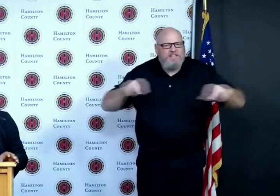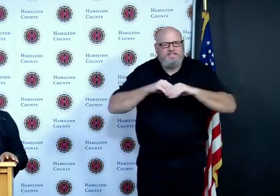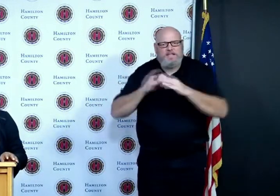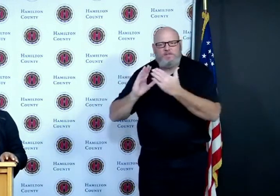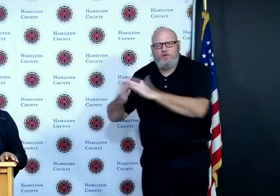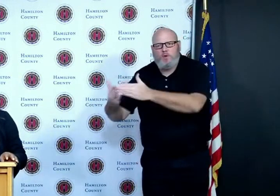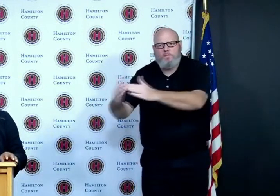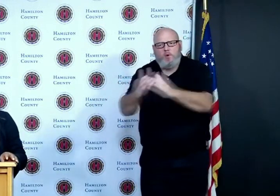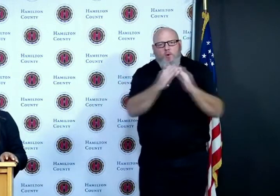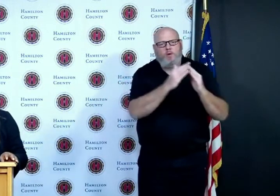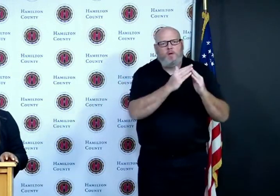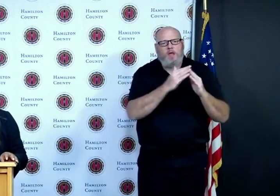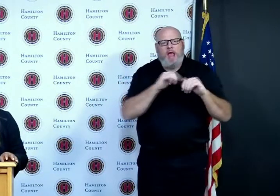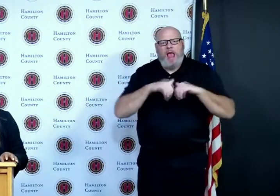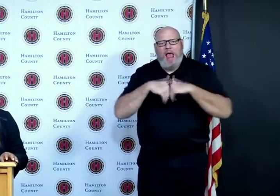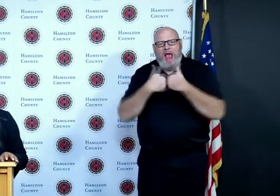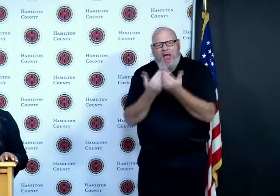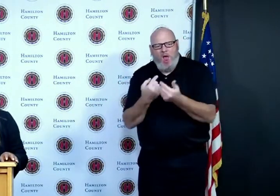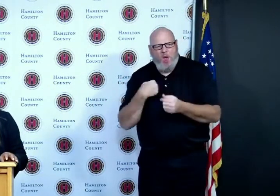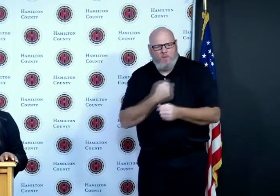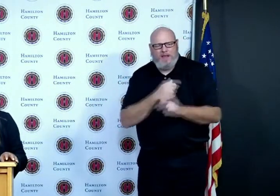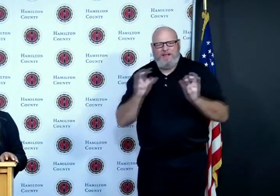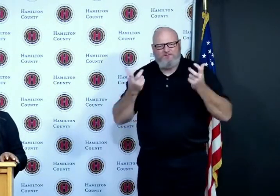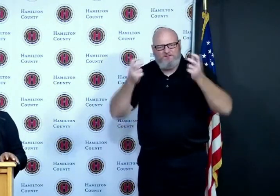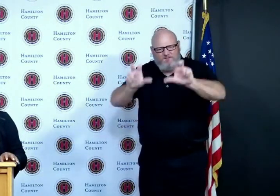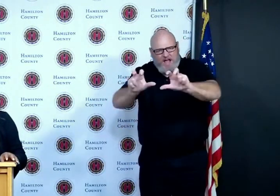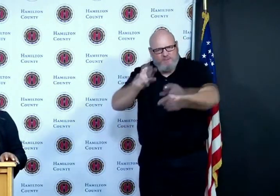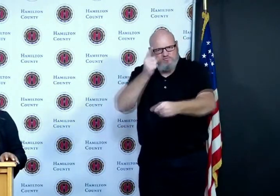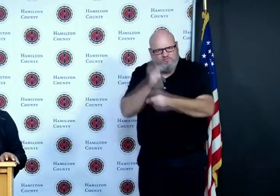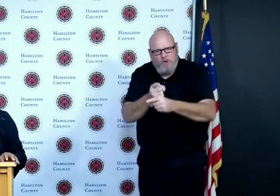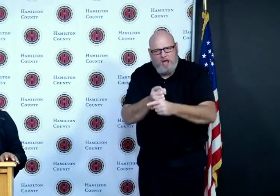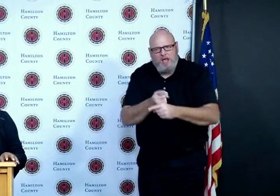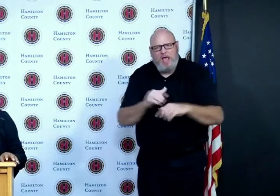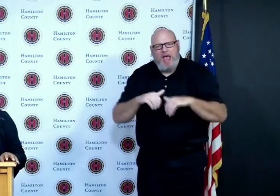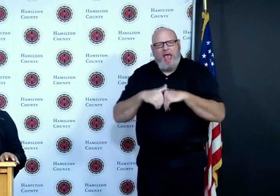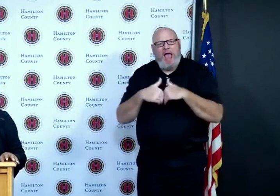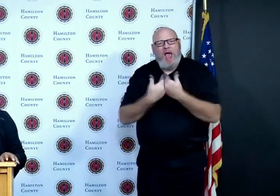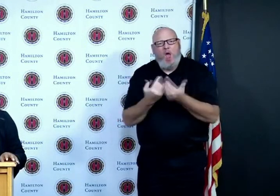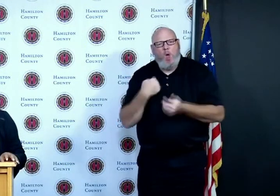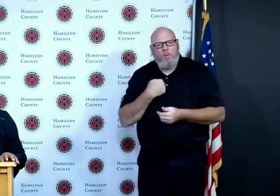economic development how do we reopen and make sure these businesses are being able to sustain